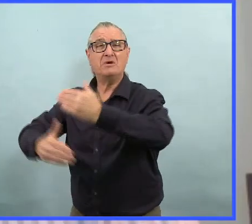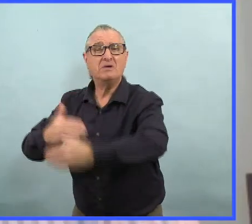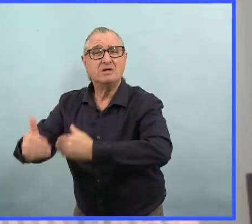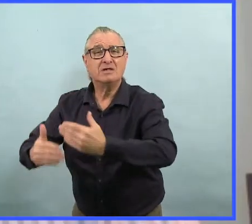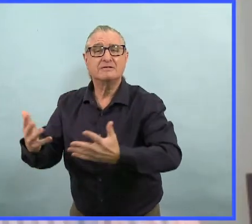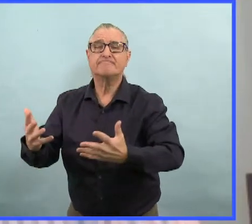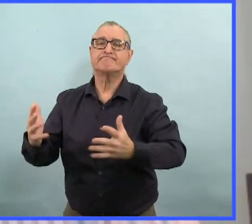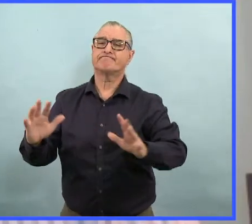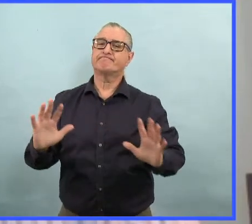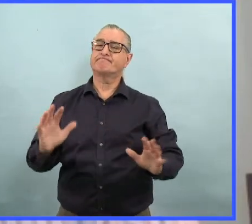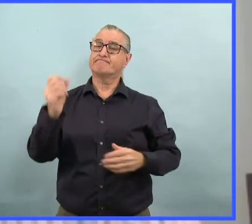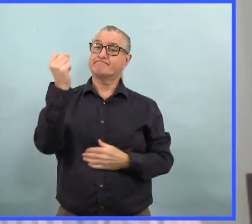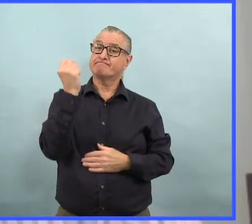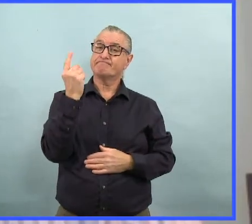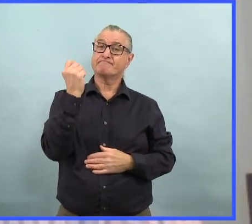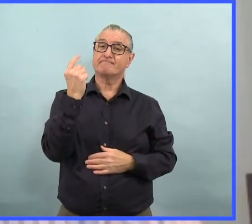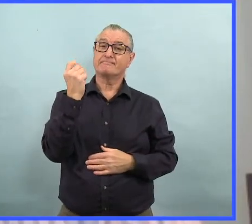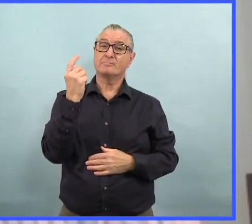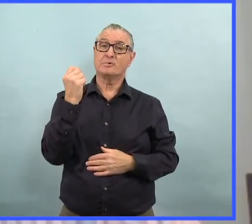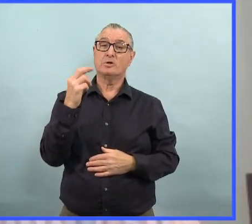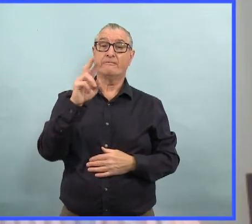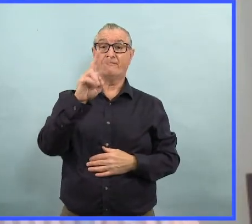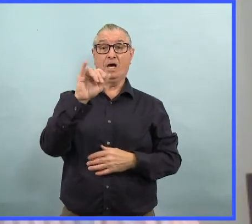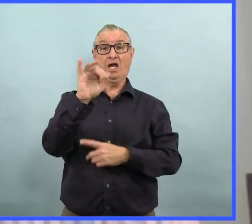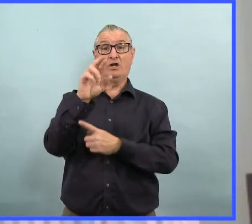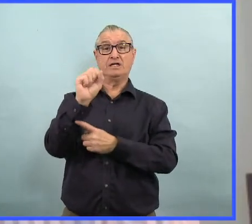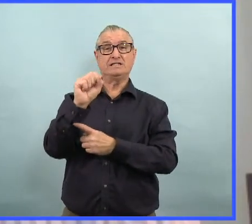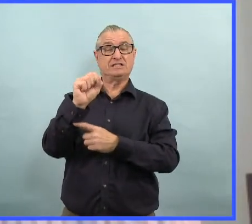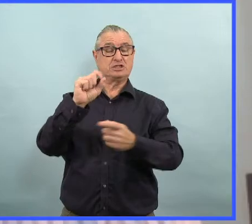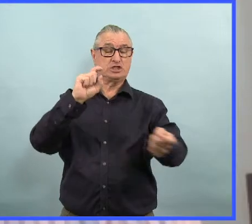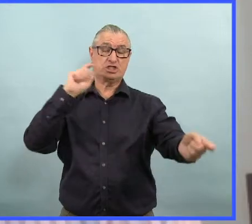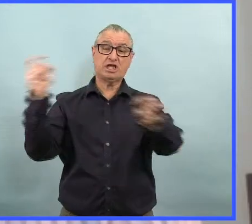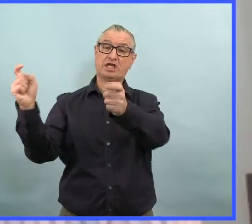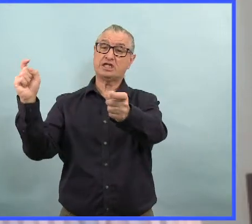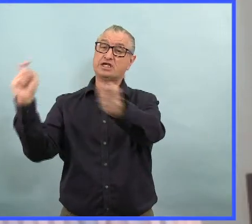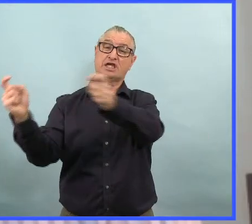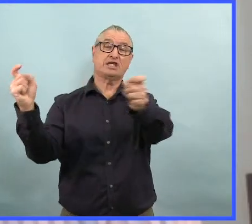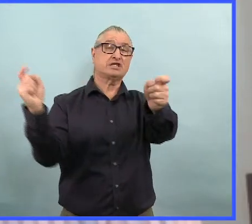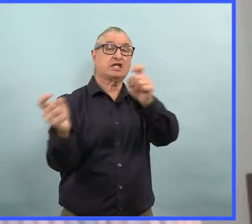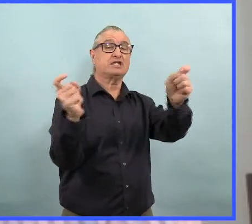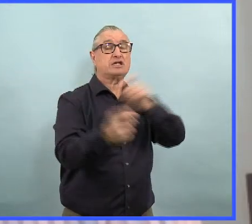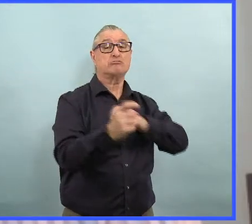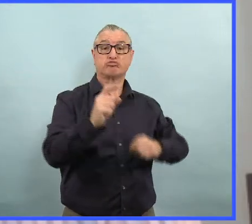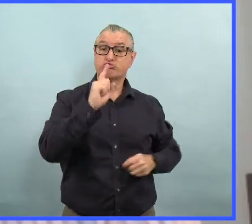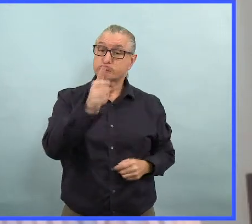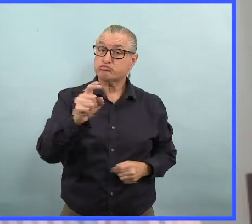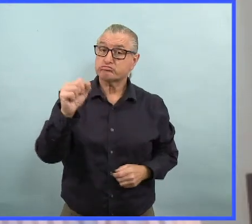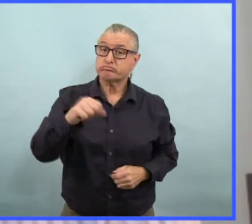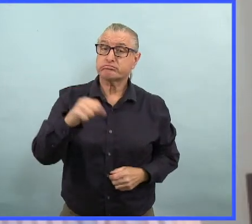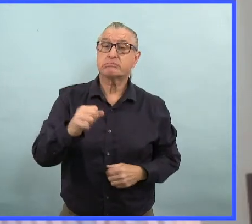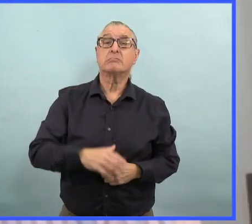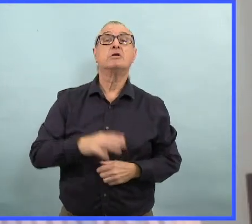has changed quite significantly that doesn't mean that all the work we've put in in the last two